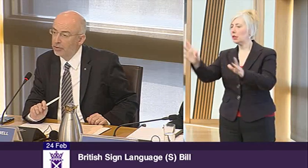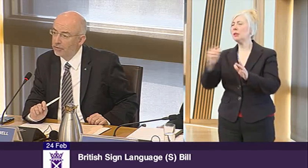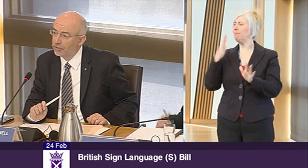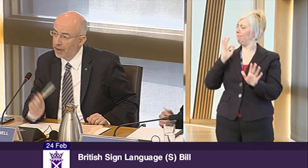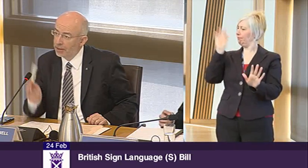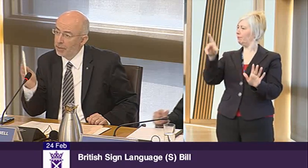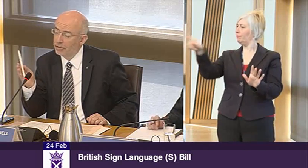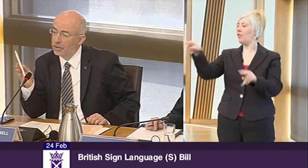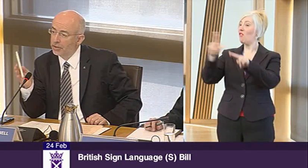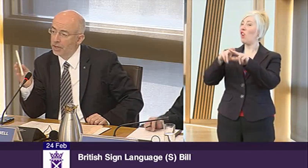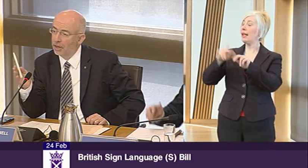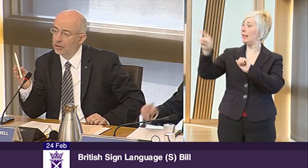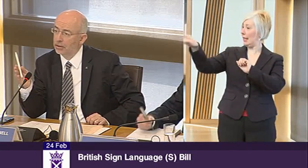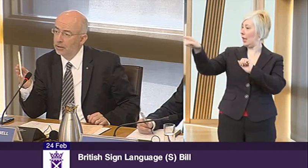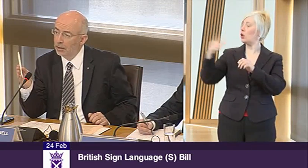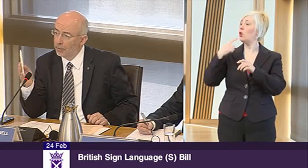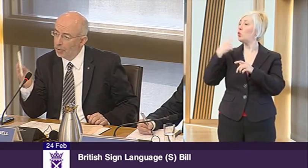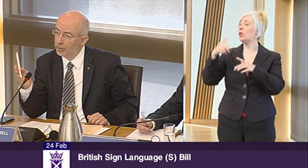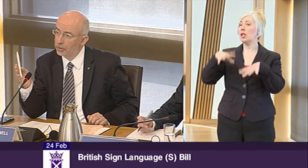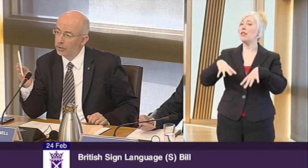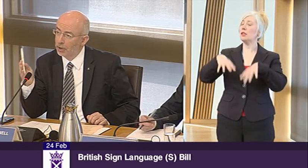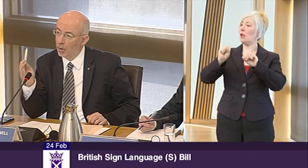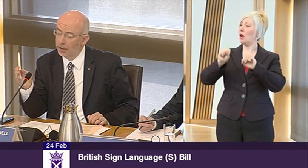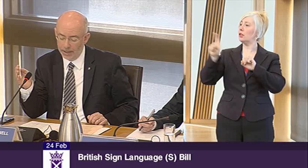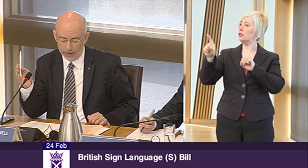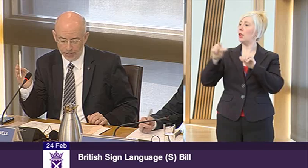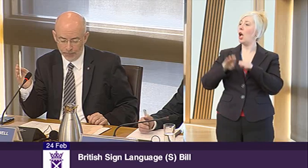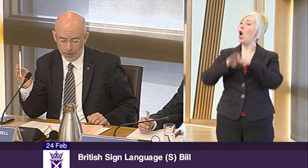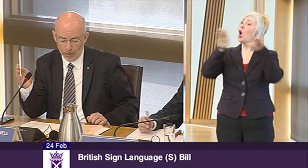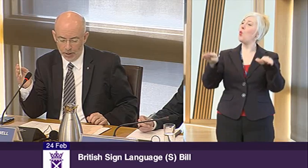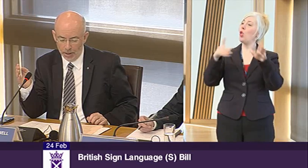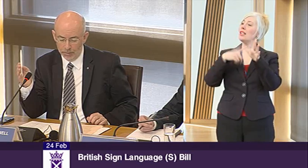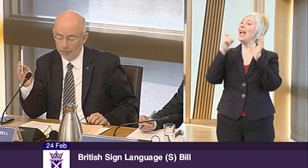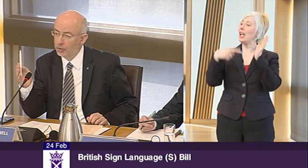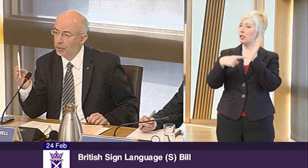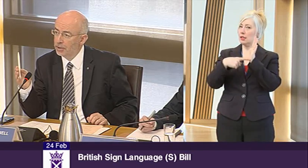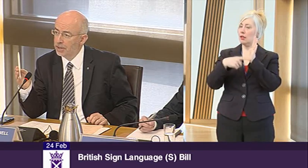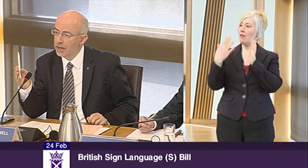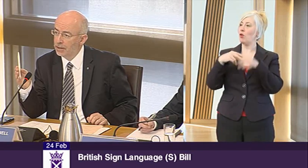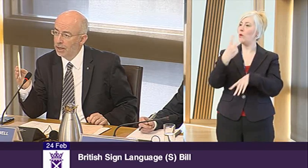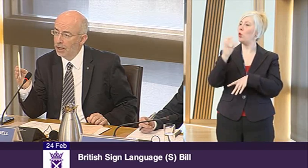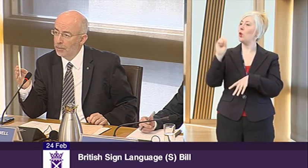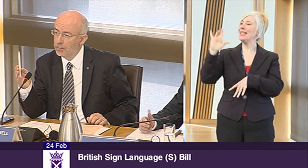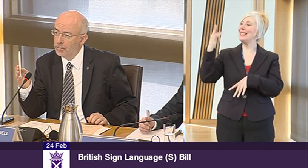committee member. At the start, you seemed to suggest that the Equality Act 2010 is not